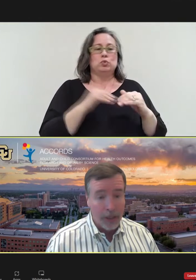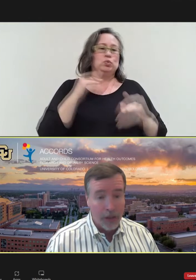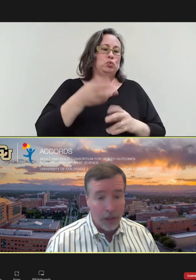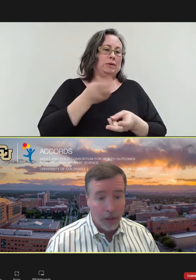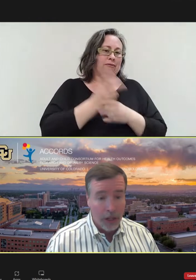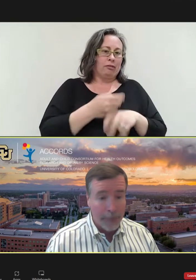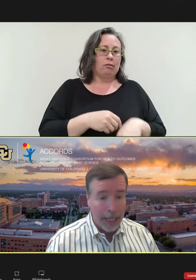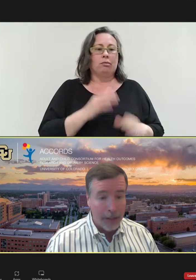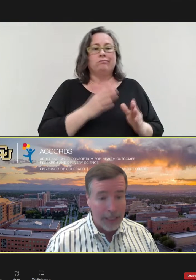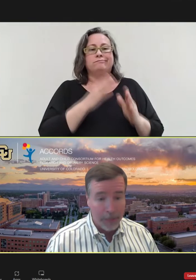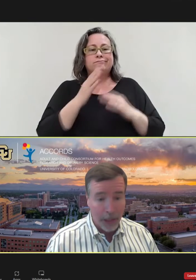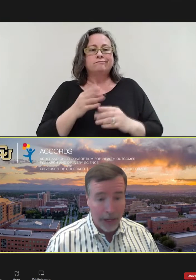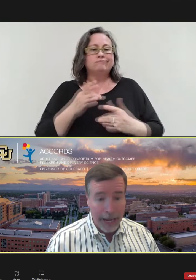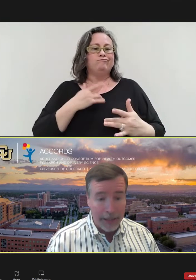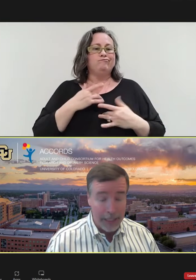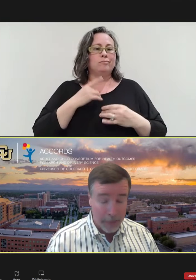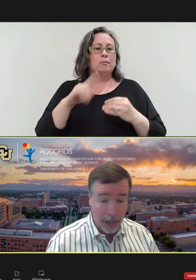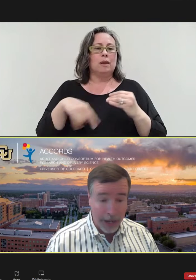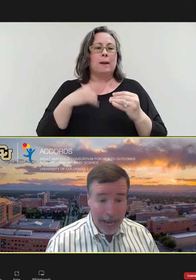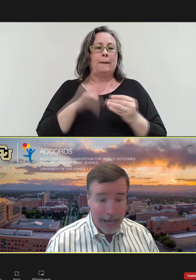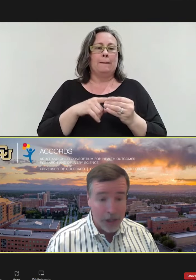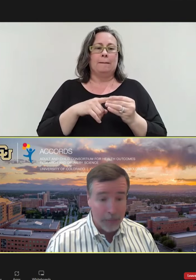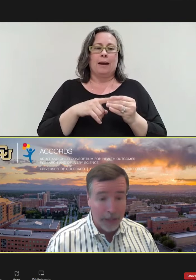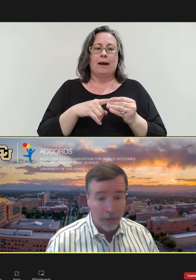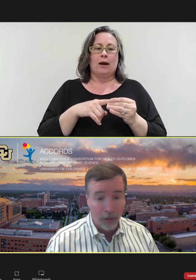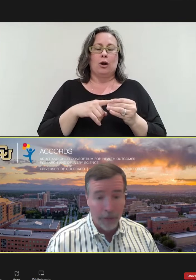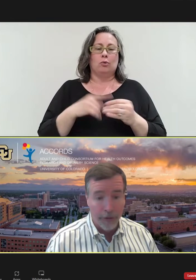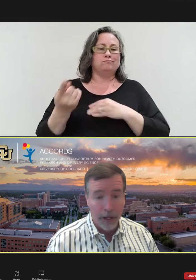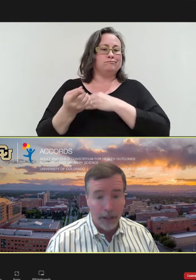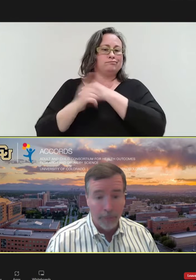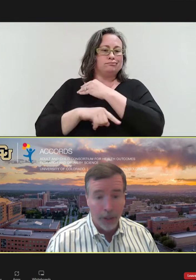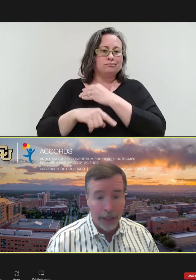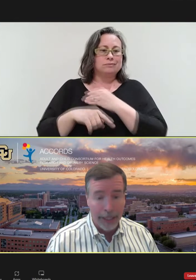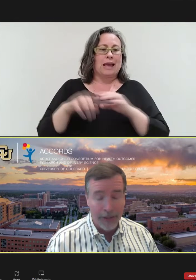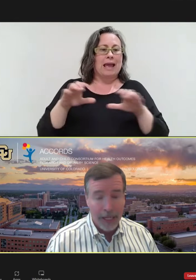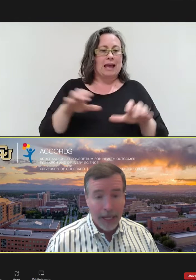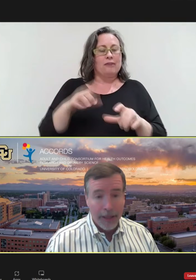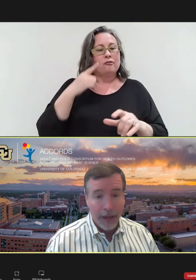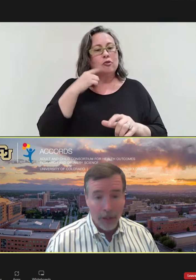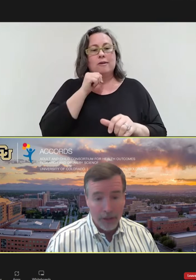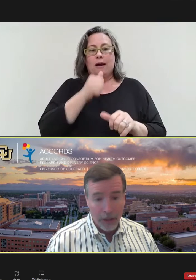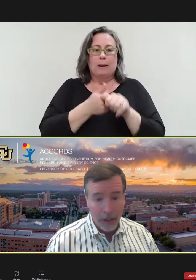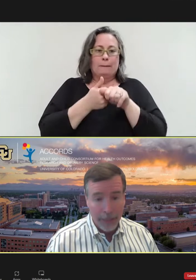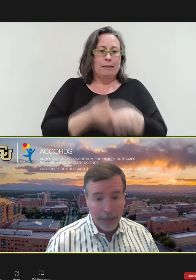concern about disciplinary action by the program for non-compliance. They were concerned about